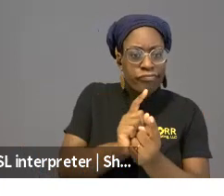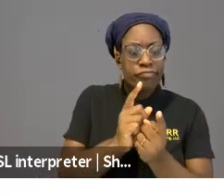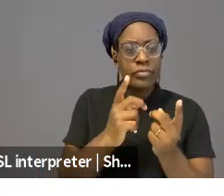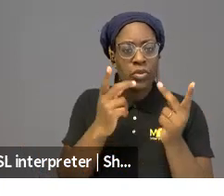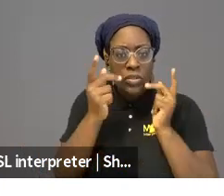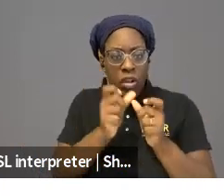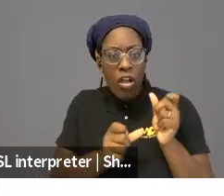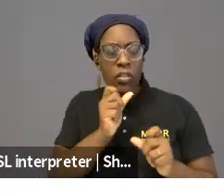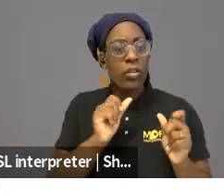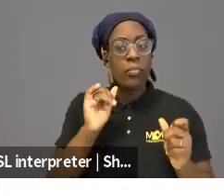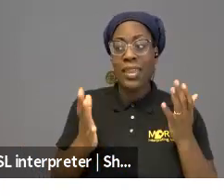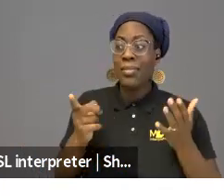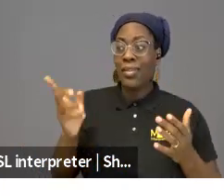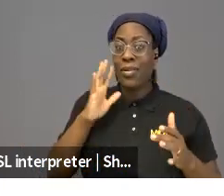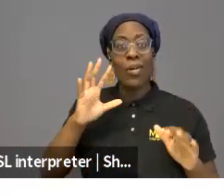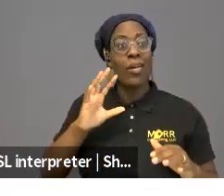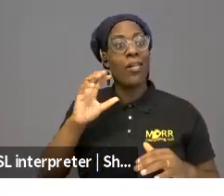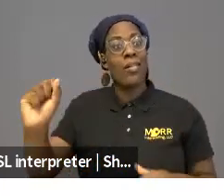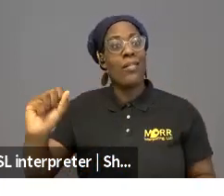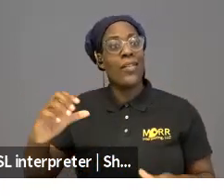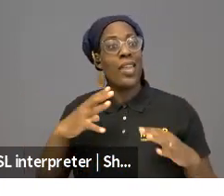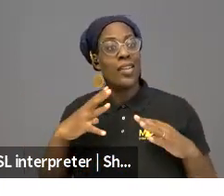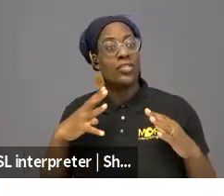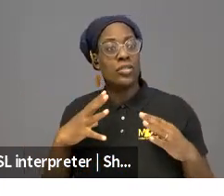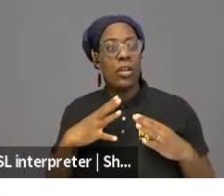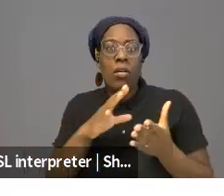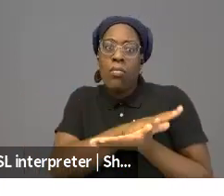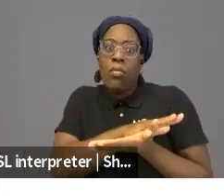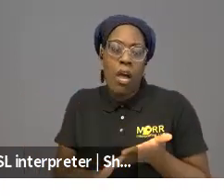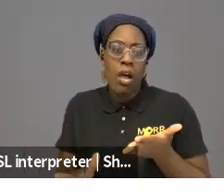And I think sometimes it's hard to let that happen--to hand the reins over to someone else